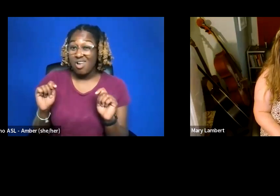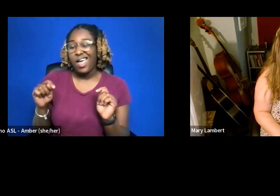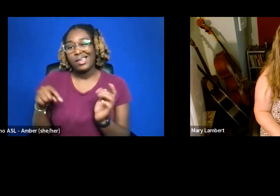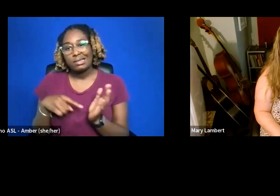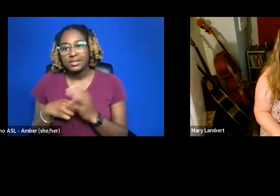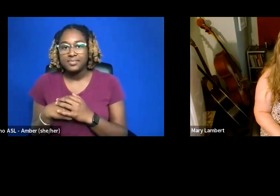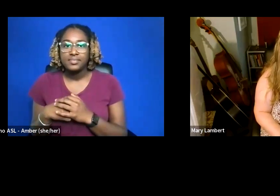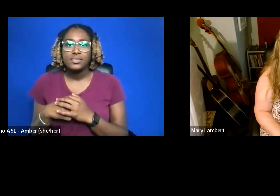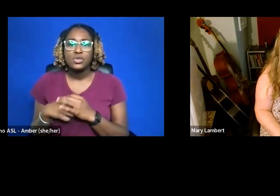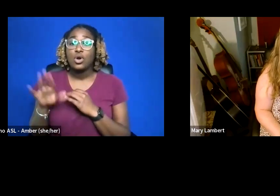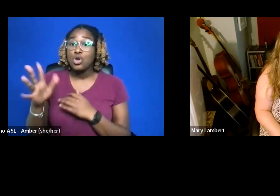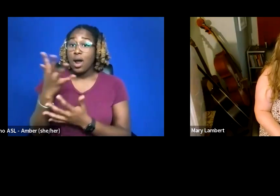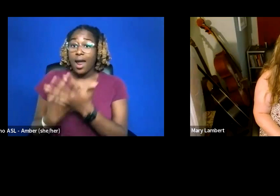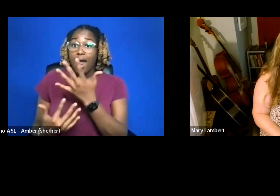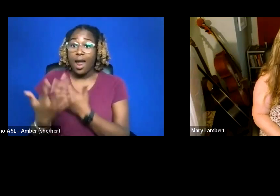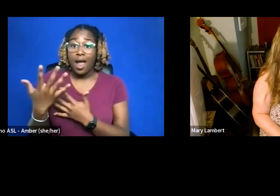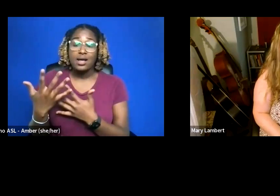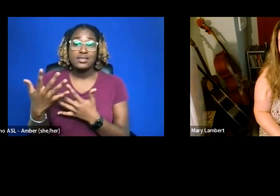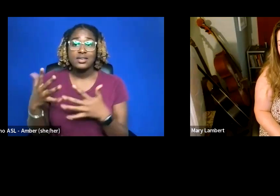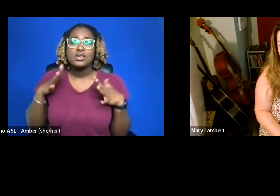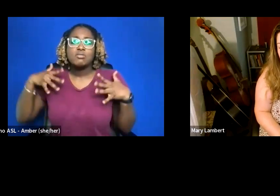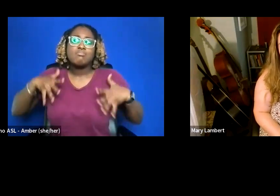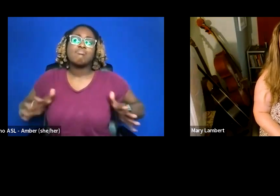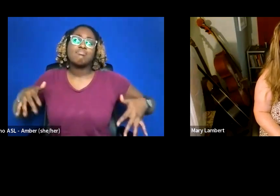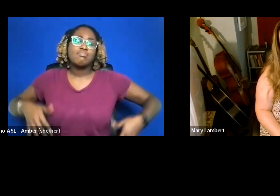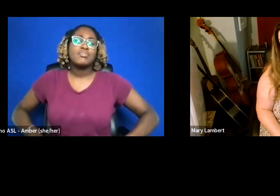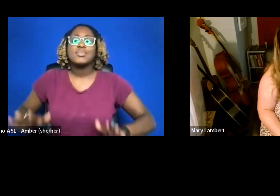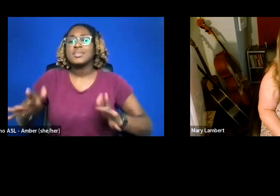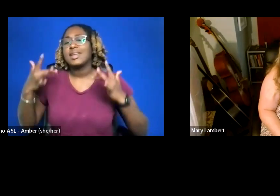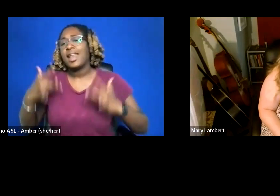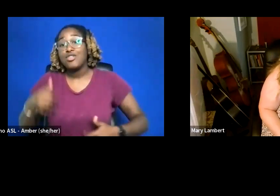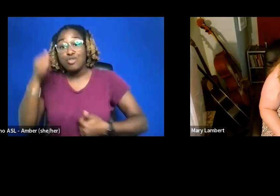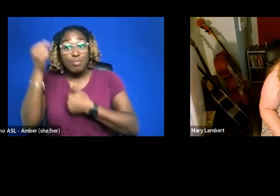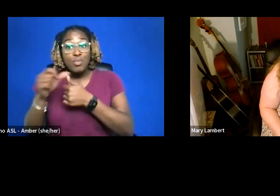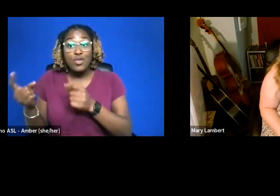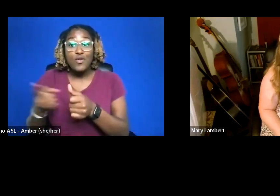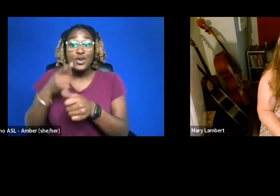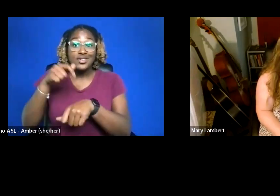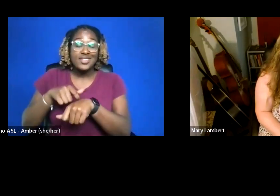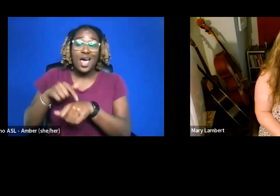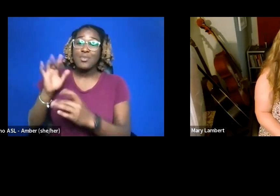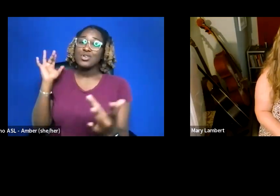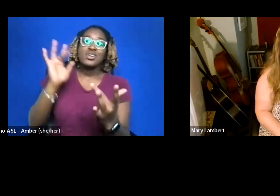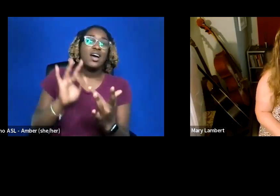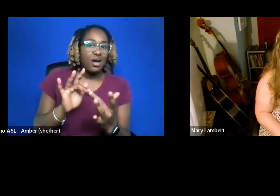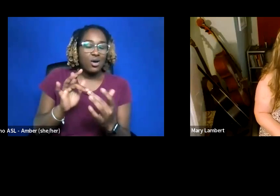Take your hands over your bumpy love body. Make it remember the first time you touch someone with the sole purpose of learning all of them.